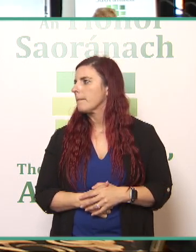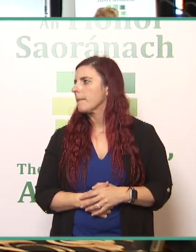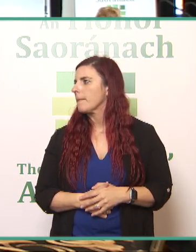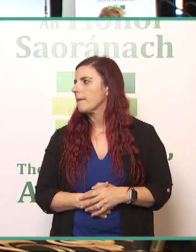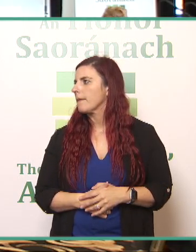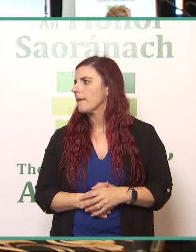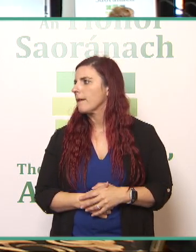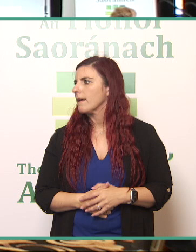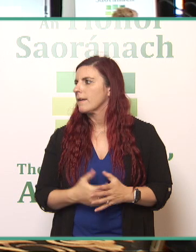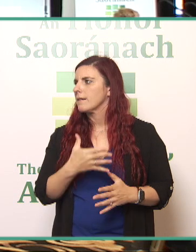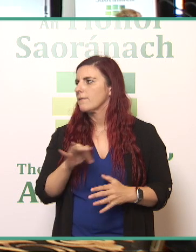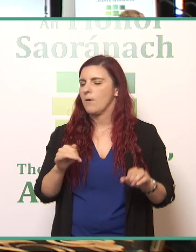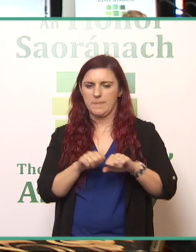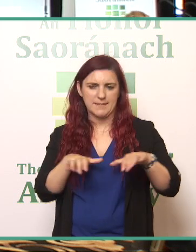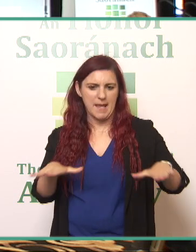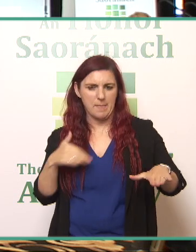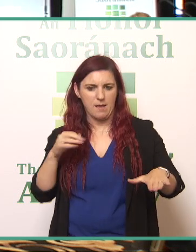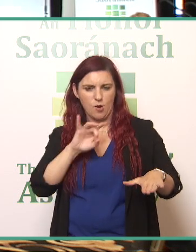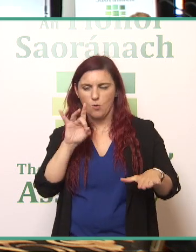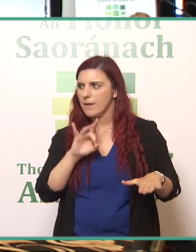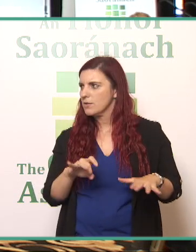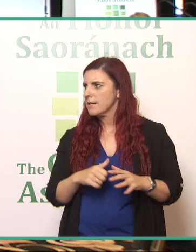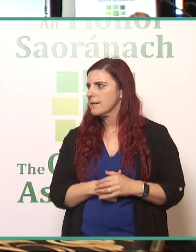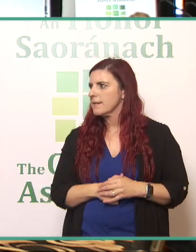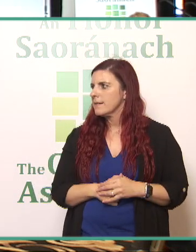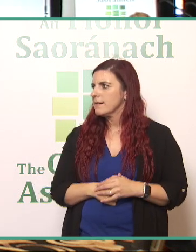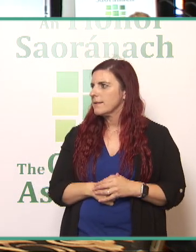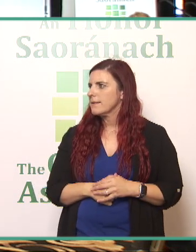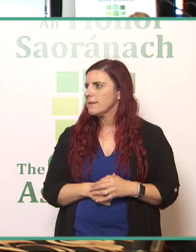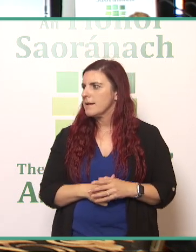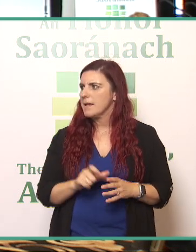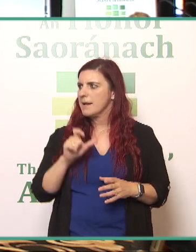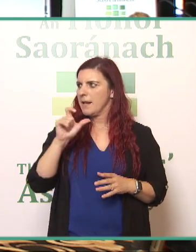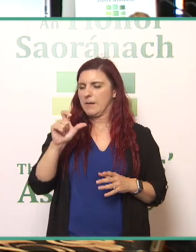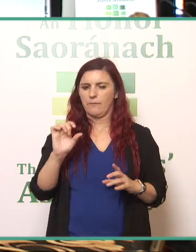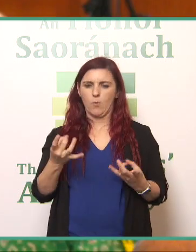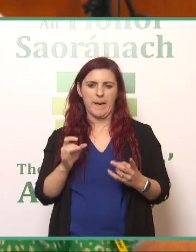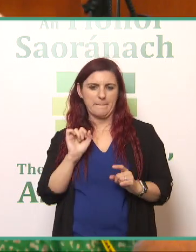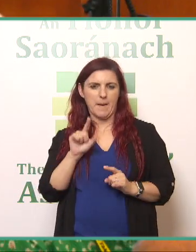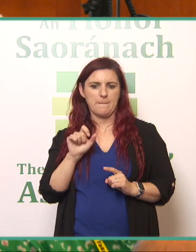of the table here and it's it's a bit of a rapid fire one. So it's a given